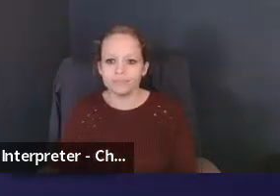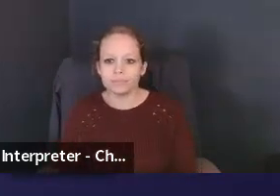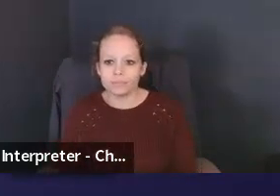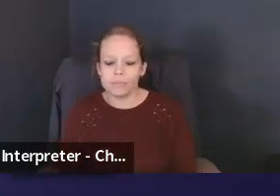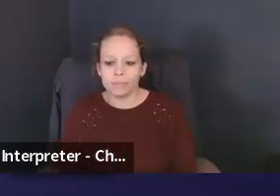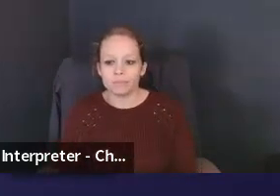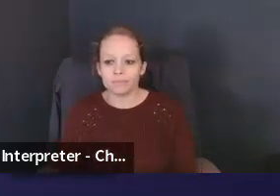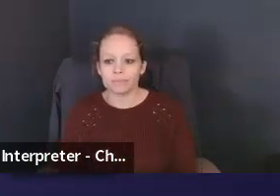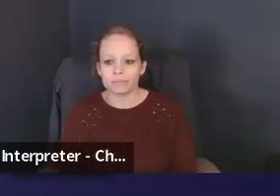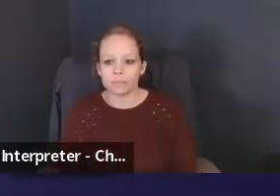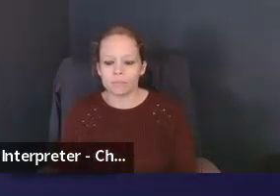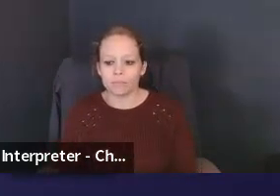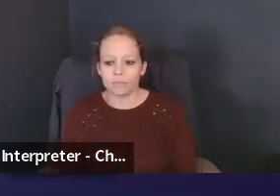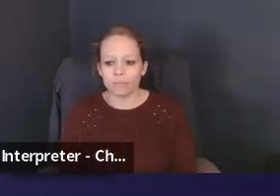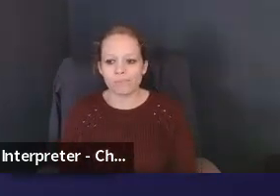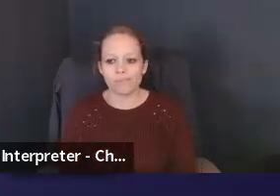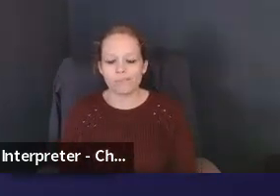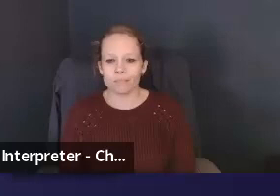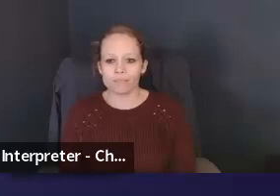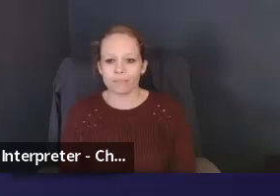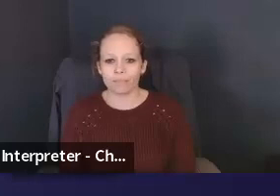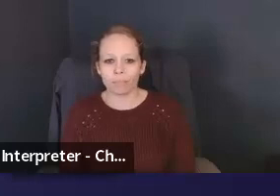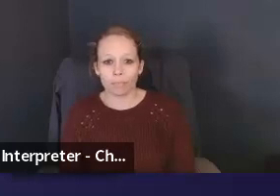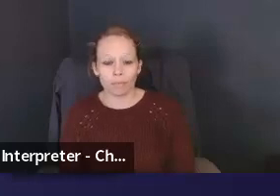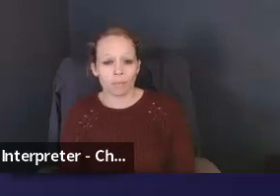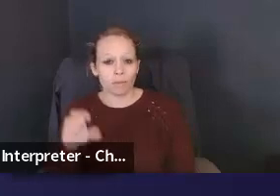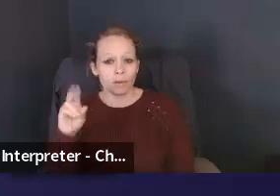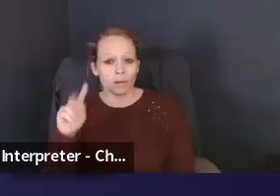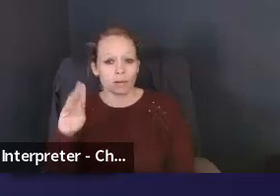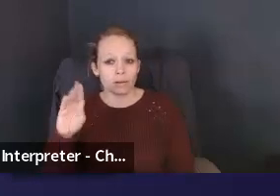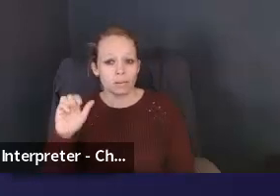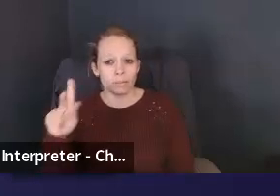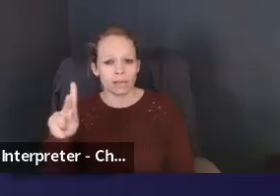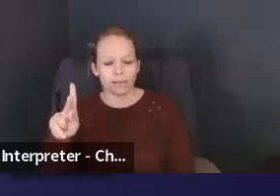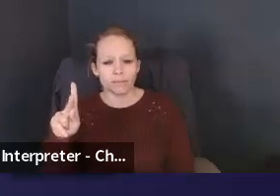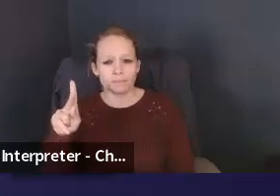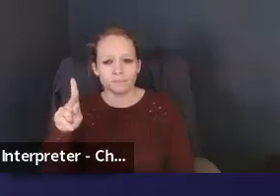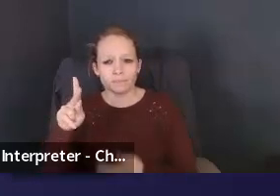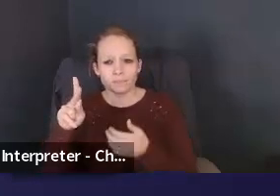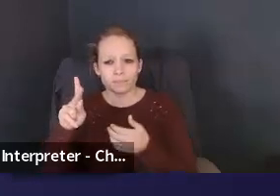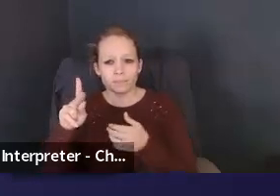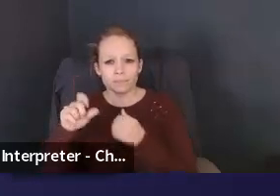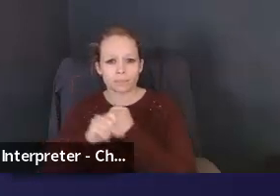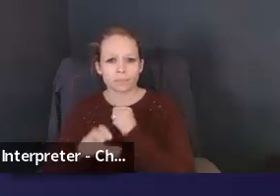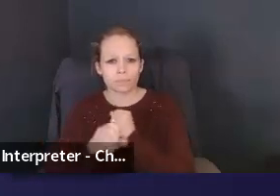Dr. Rumrill: Yes. What's the, is it the Outback commercial? Can't fake stake, right? I guess I'm